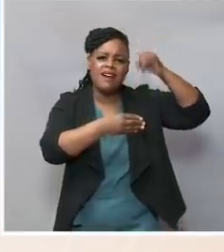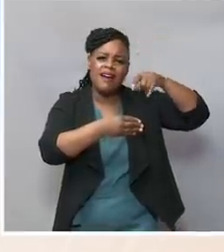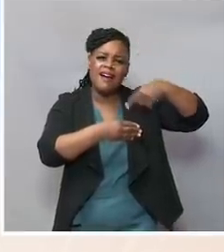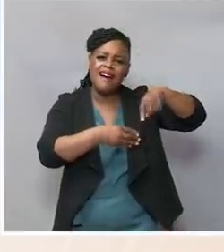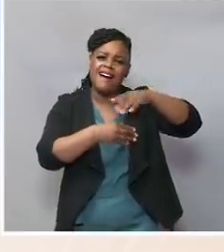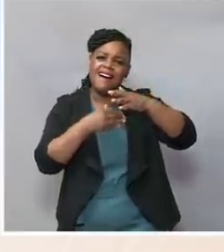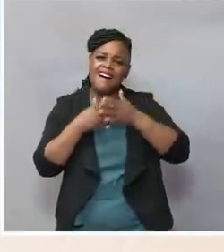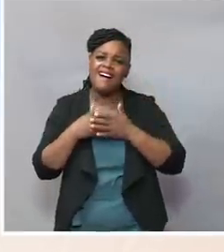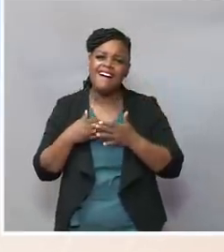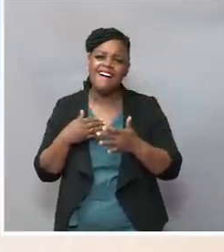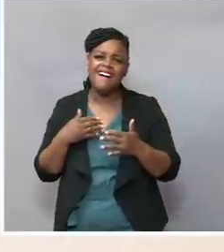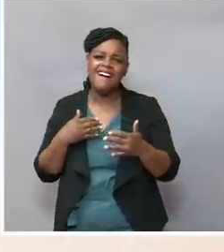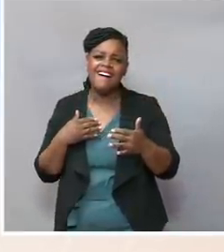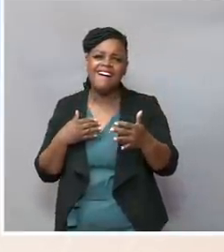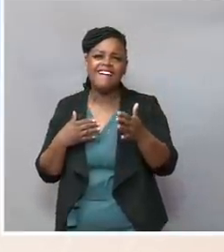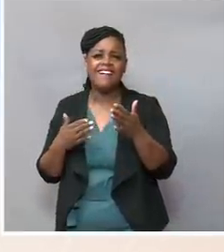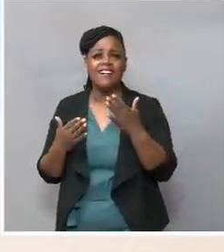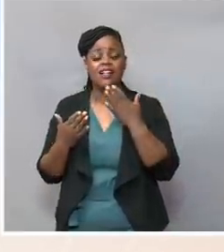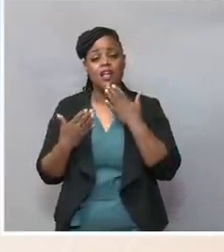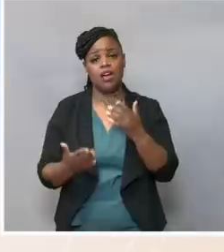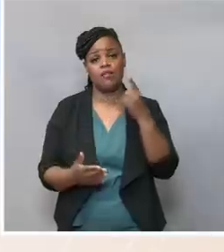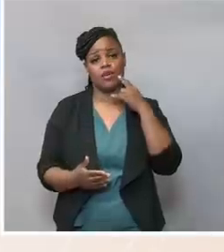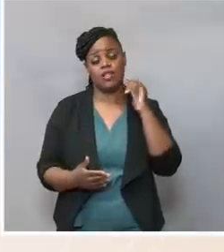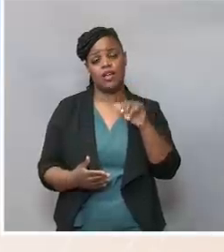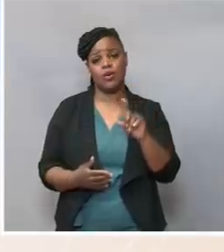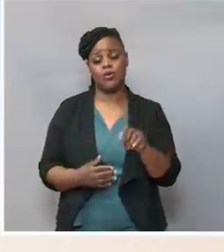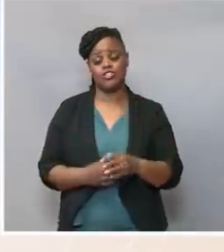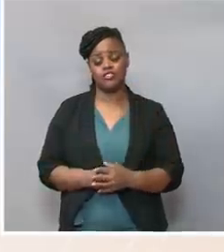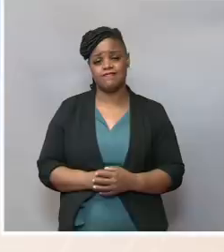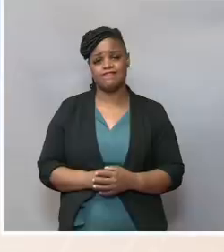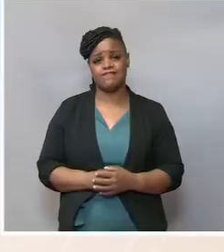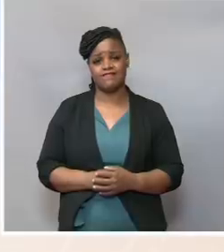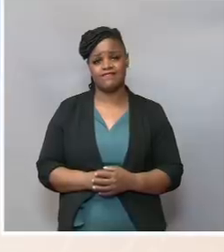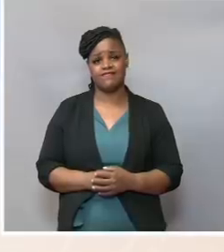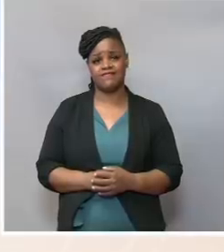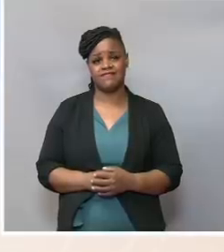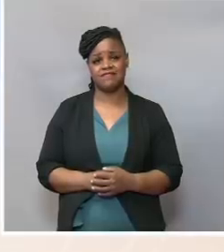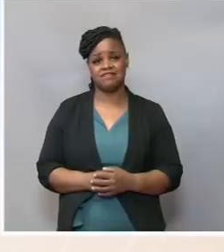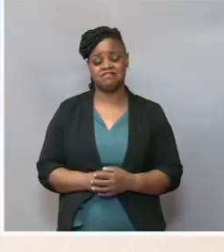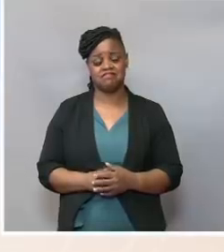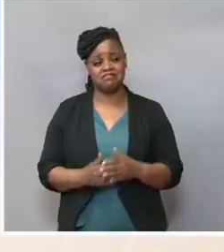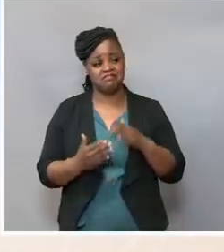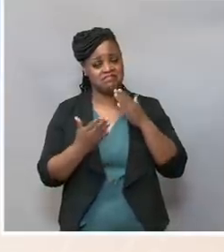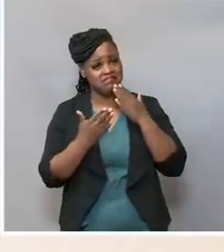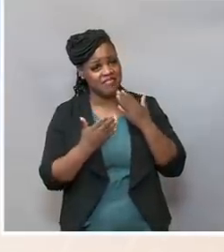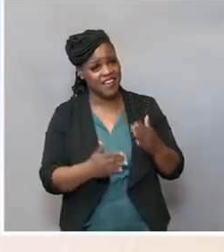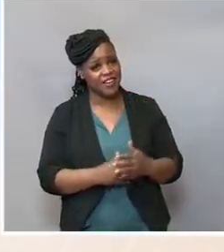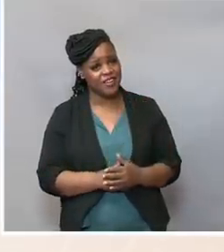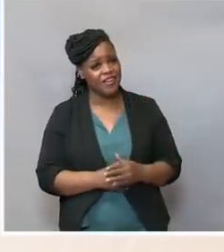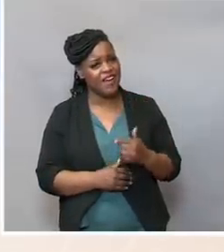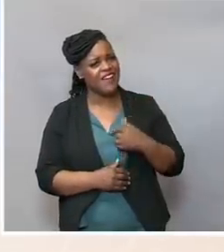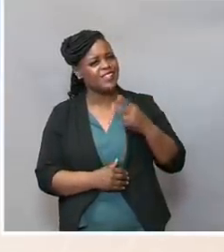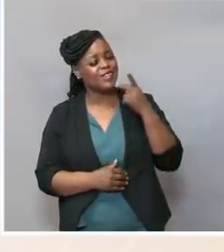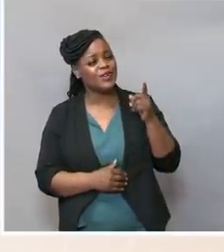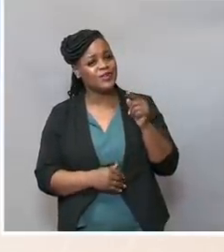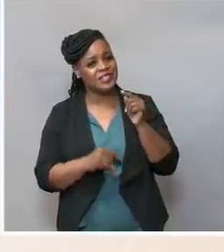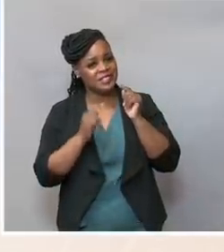Thank you for that question. Mr. Emhoff: So well said. Park Ranger, I saw you smiling when she talked about everyone